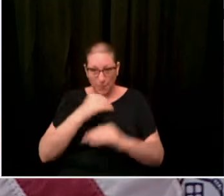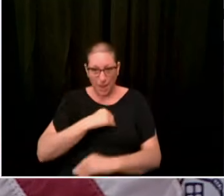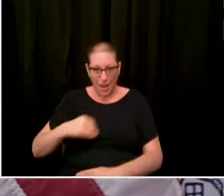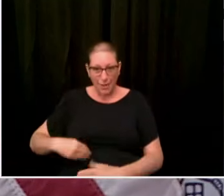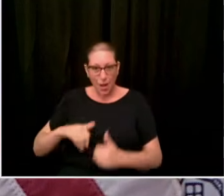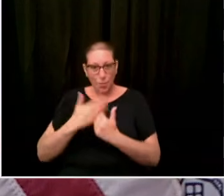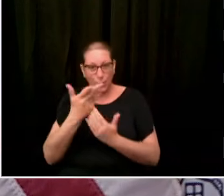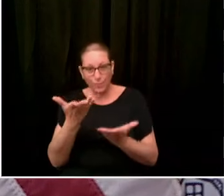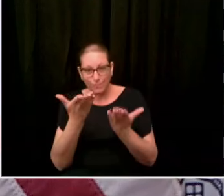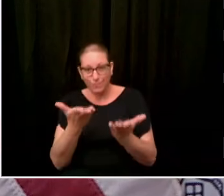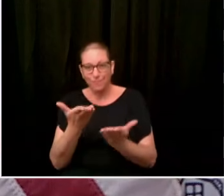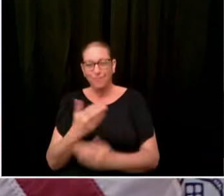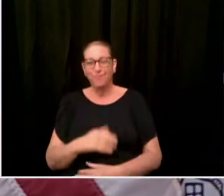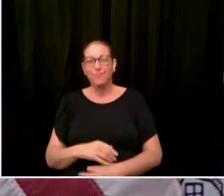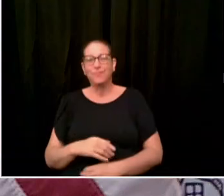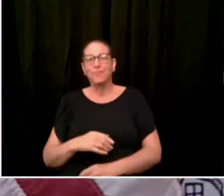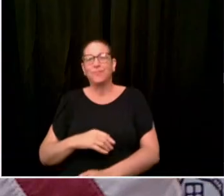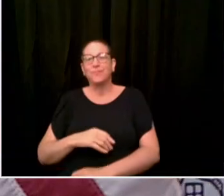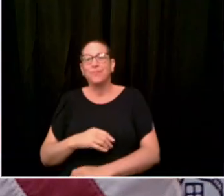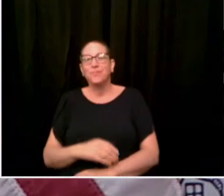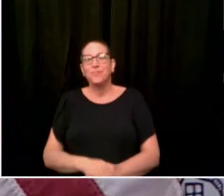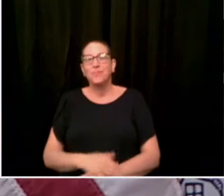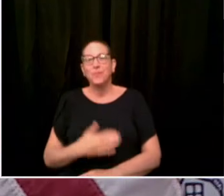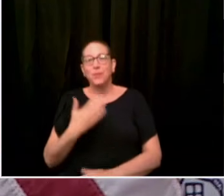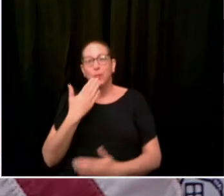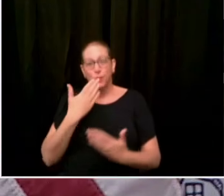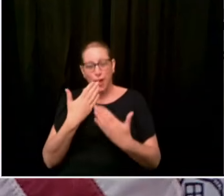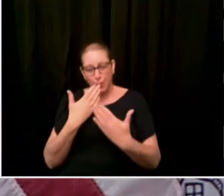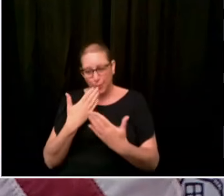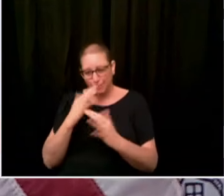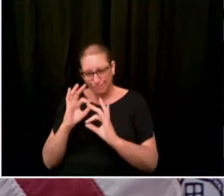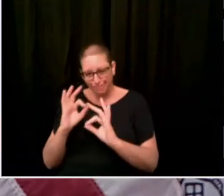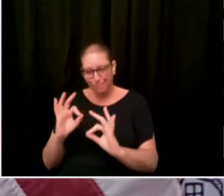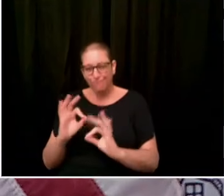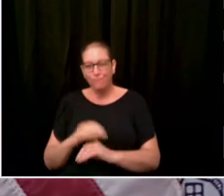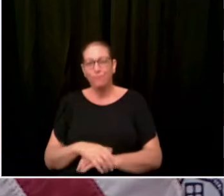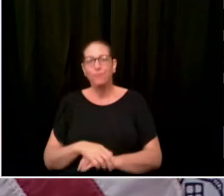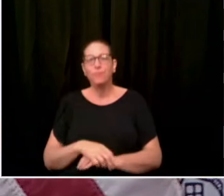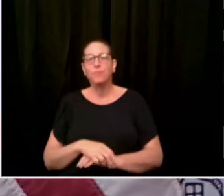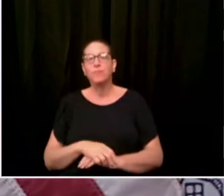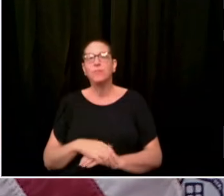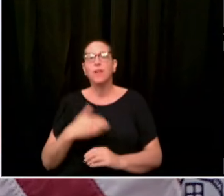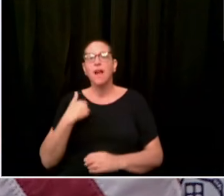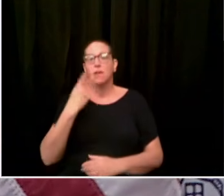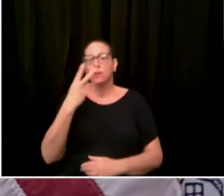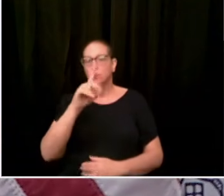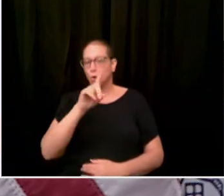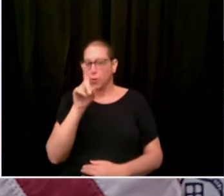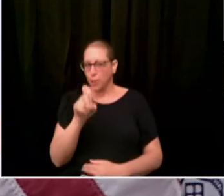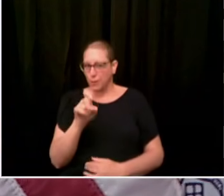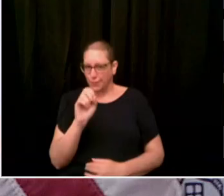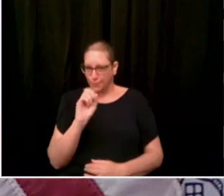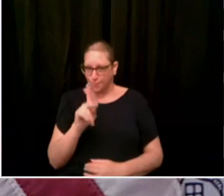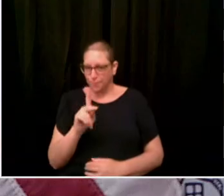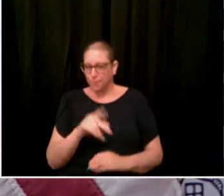ABU. HELLO, MAYOR. HOW ARE YOU? GOOD. HOW ARE YOU DOING? GOOD.